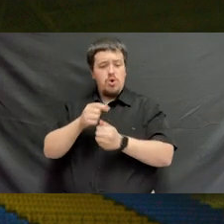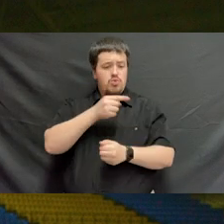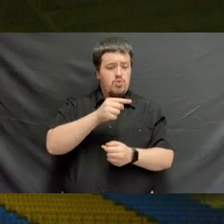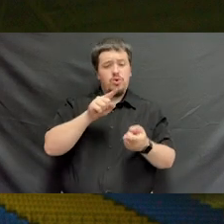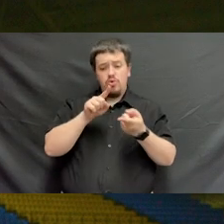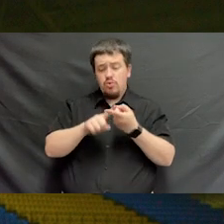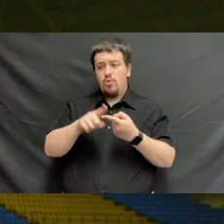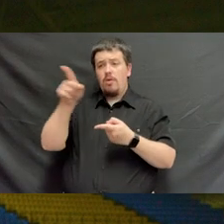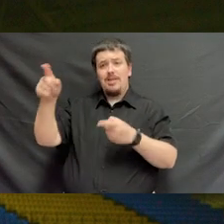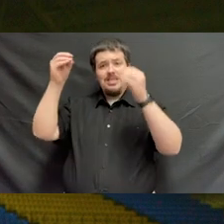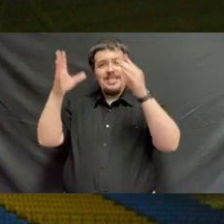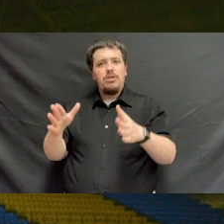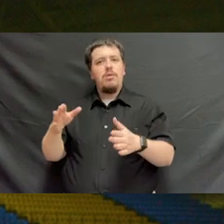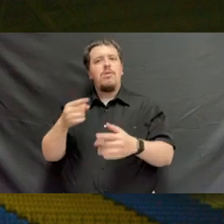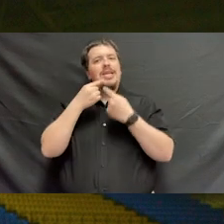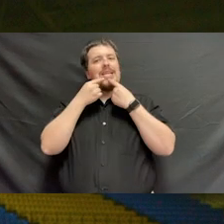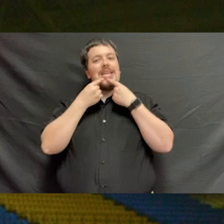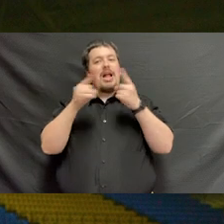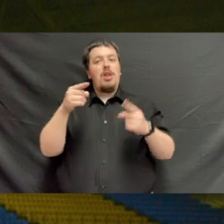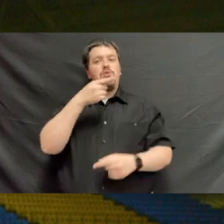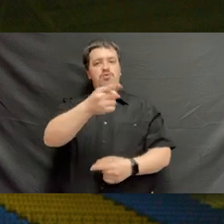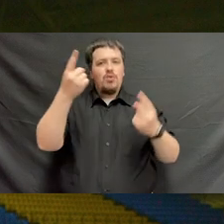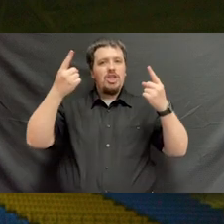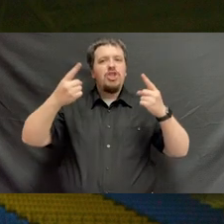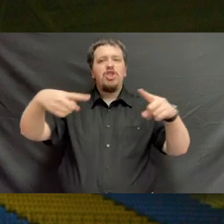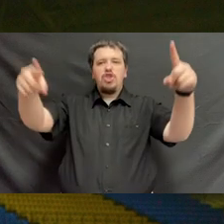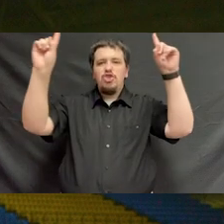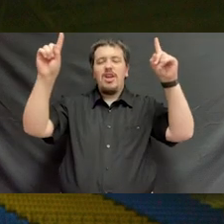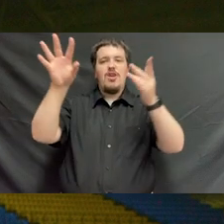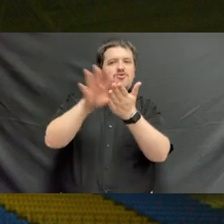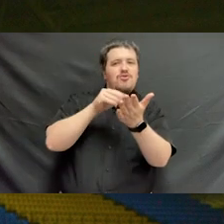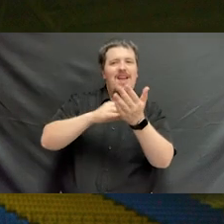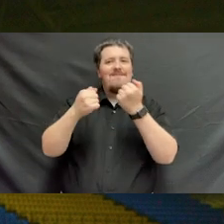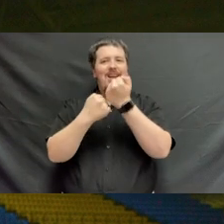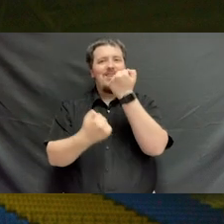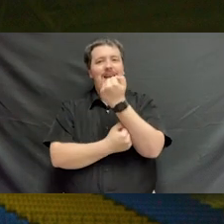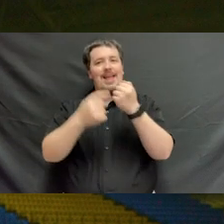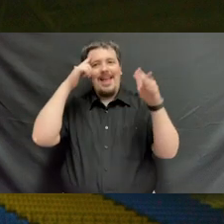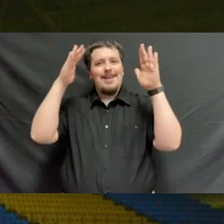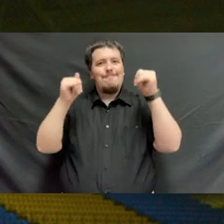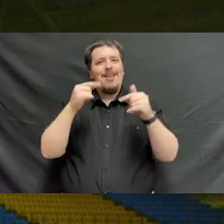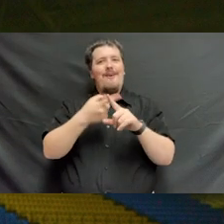in which they formally declare that you have achieved the learning foundations expected of a college graduate.